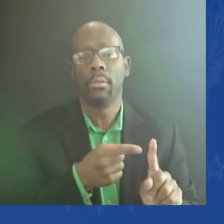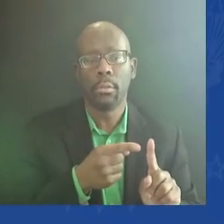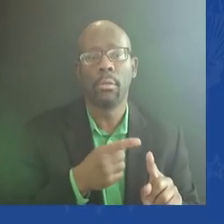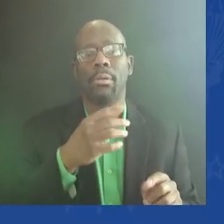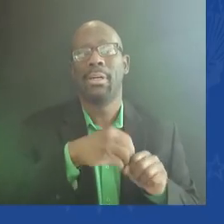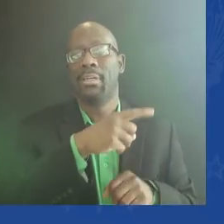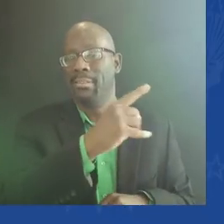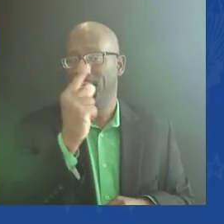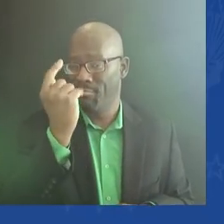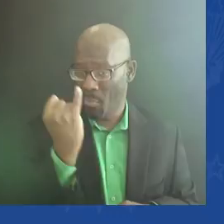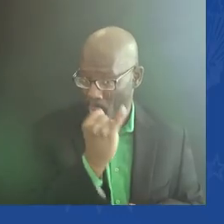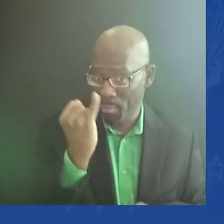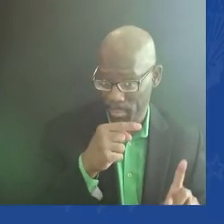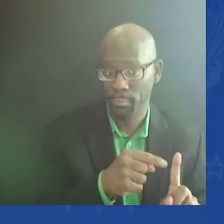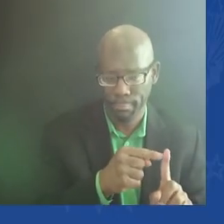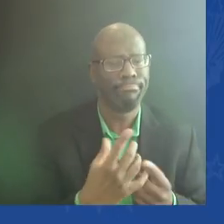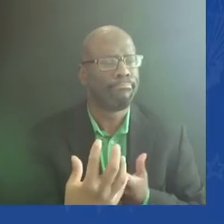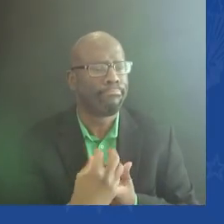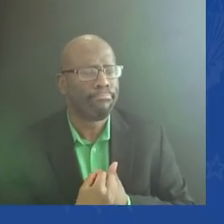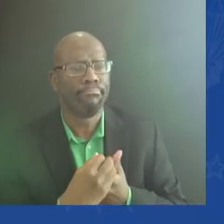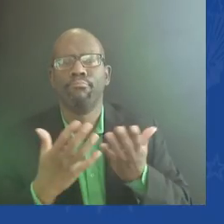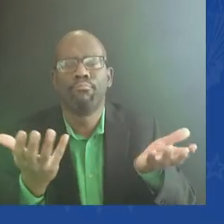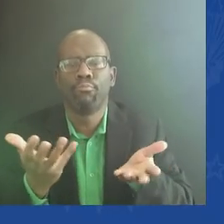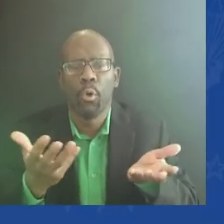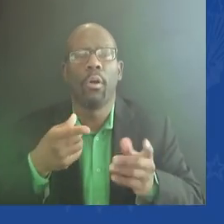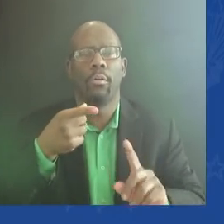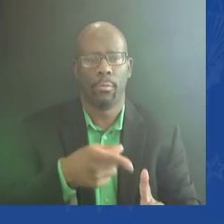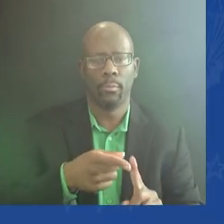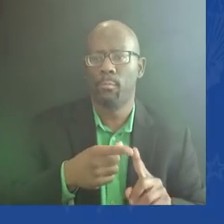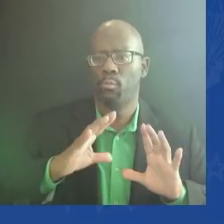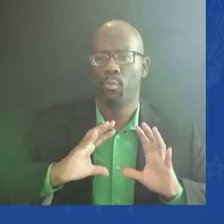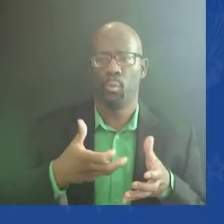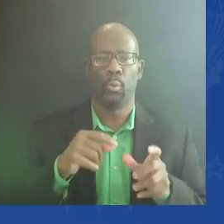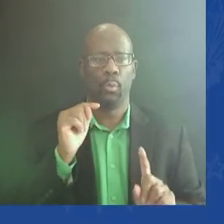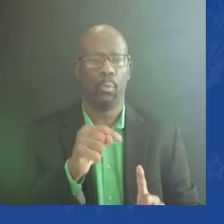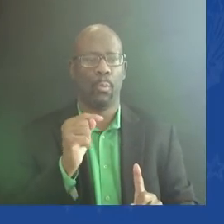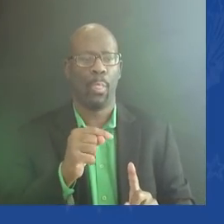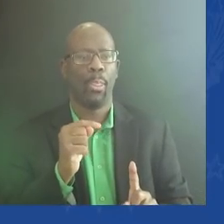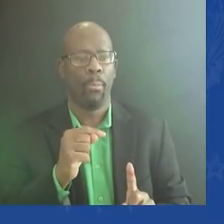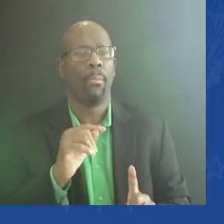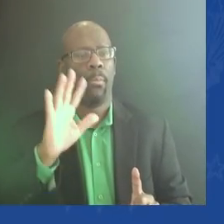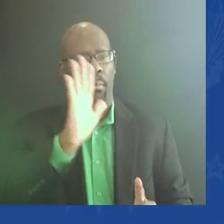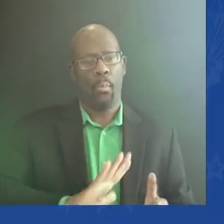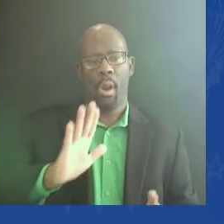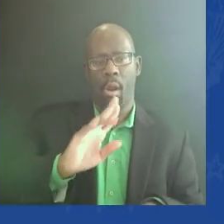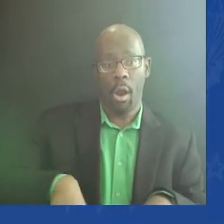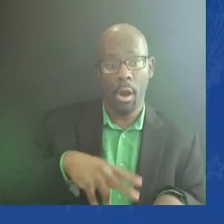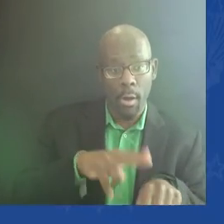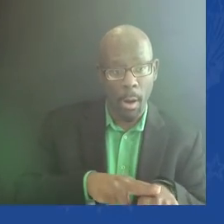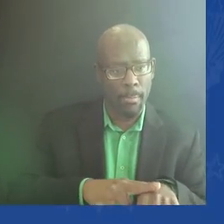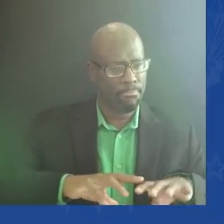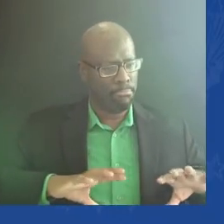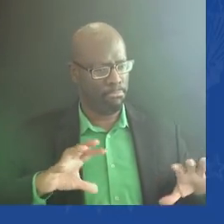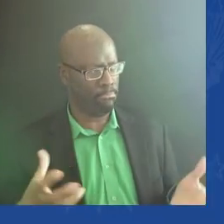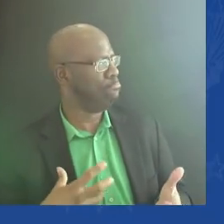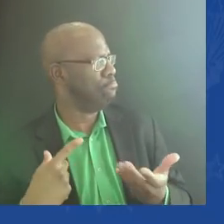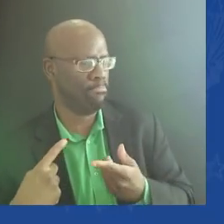the original group of six people -- six nations that got together to say that we should negotiate a change,